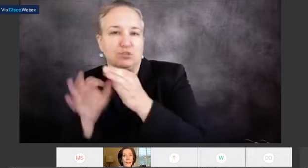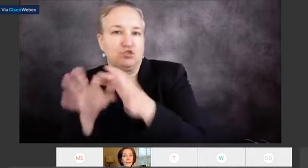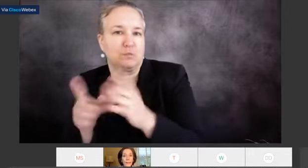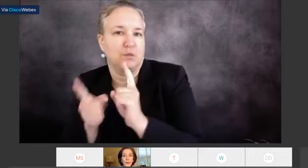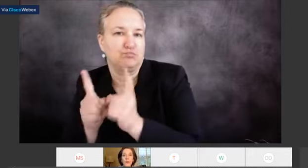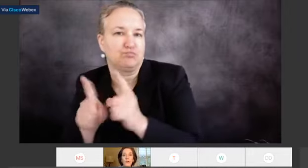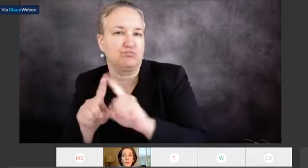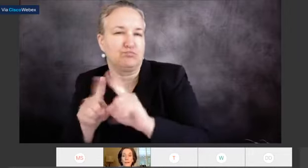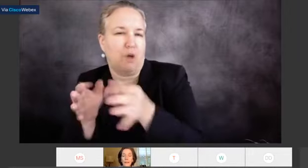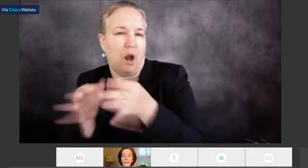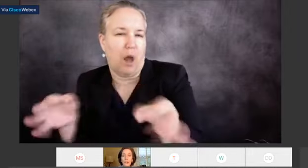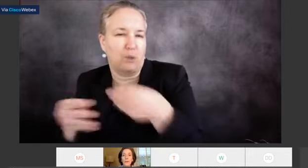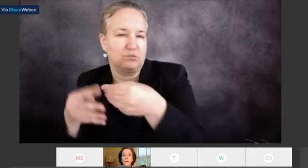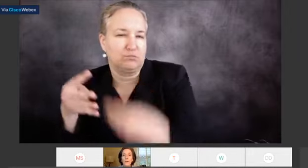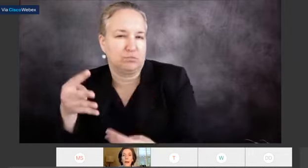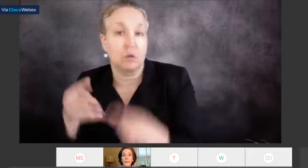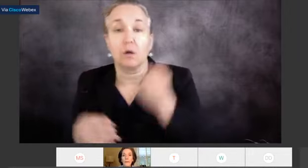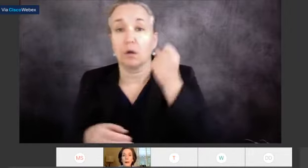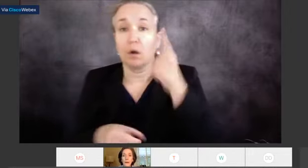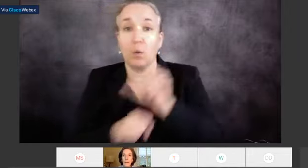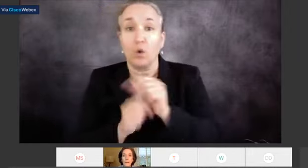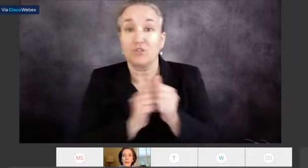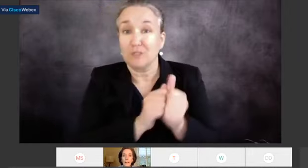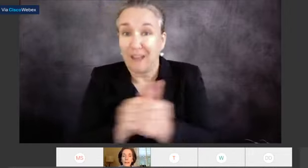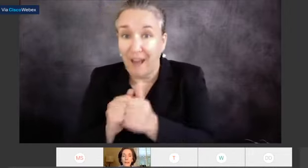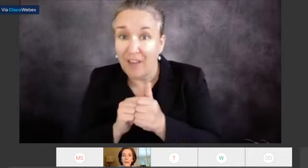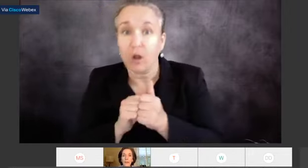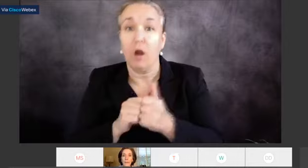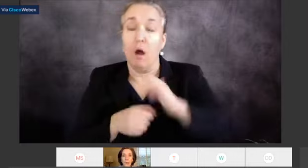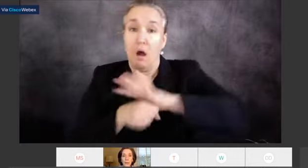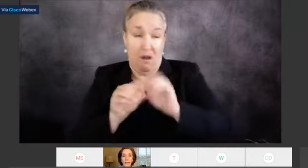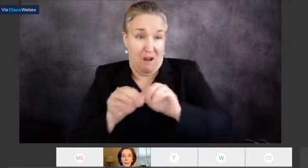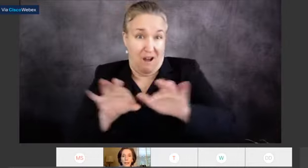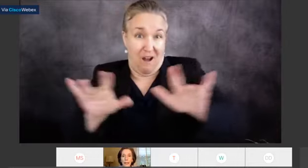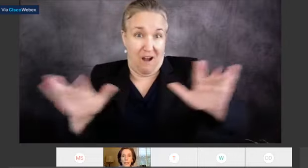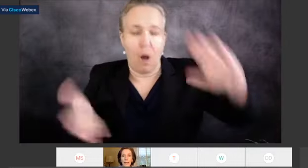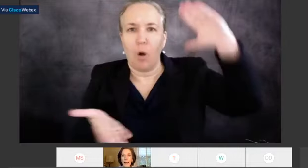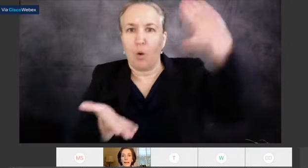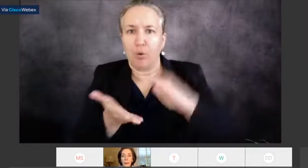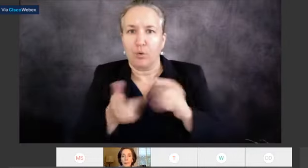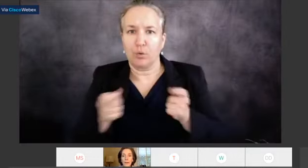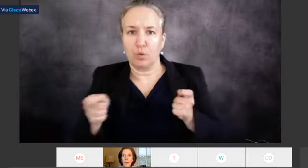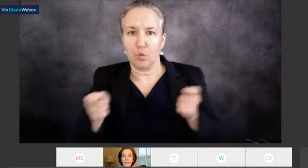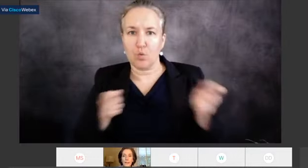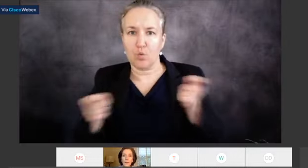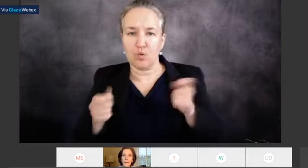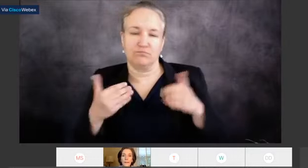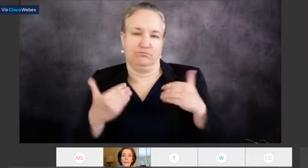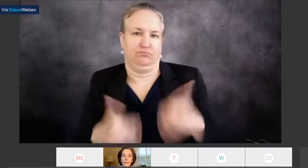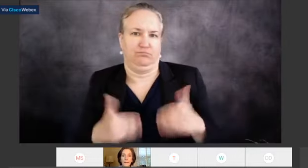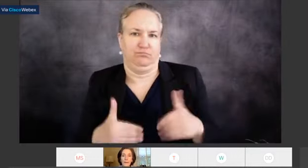working together we do continue to suppress the viral spread here in montgomery county happily we're continuing to see some